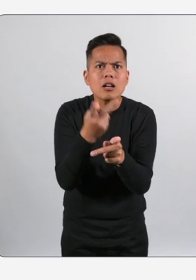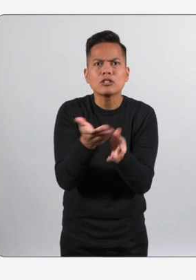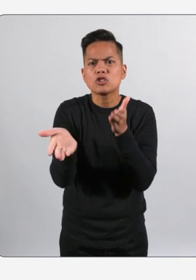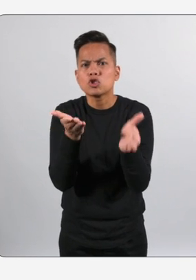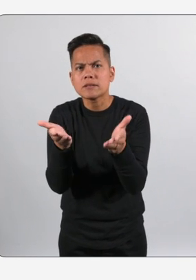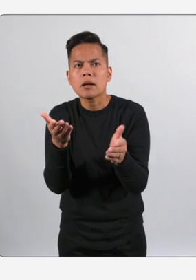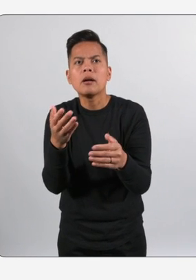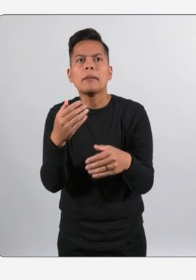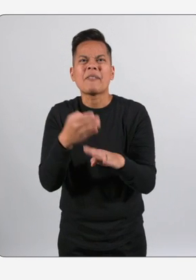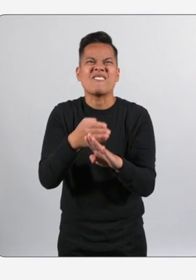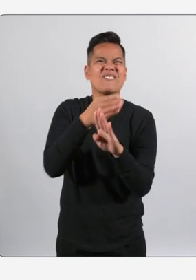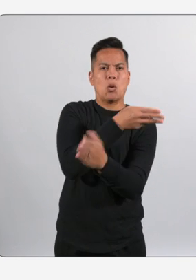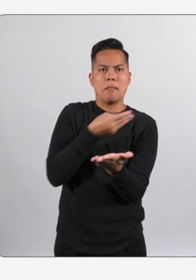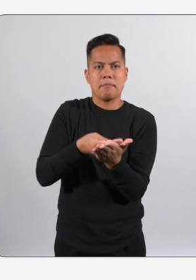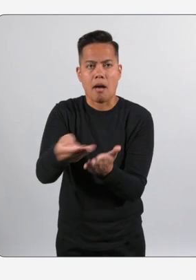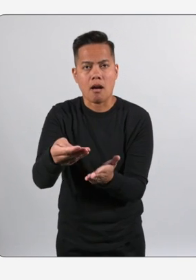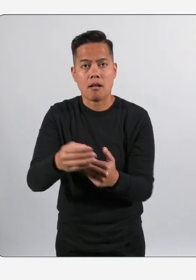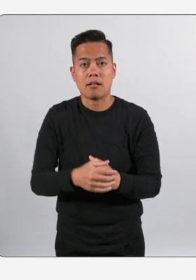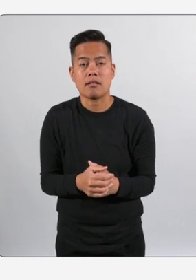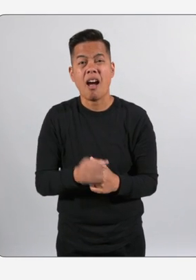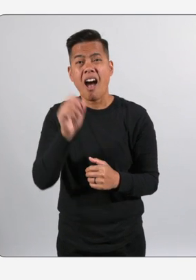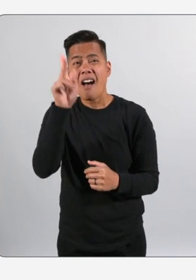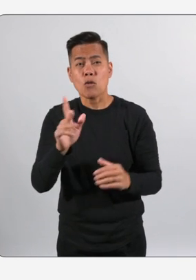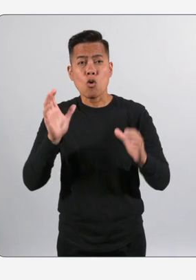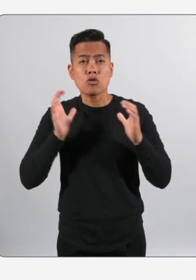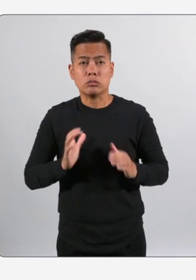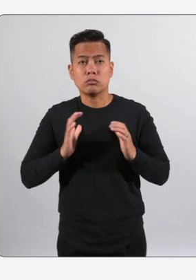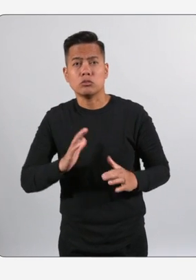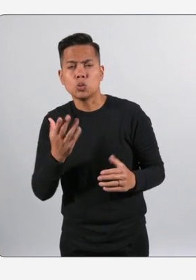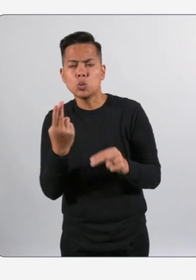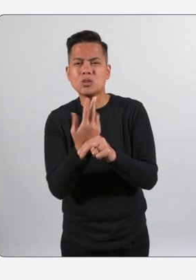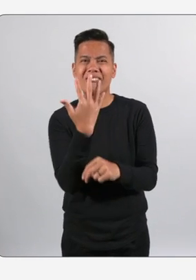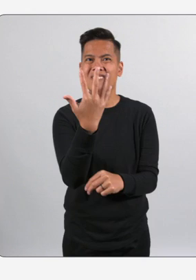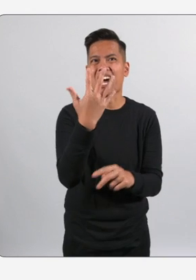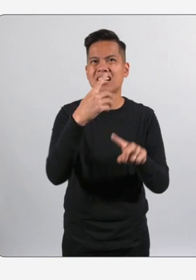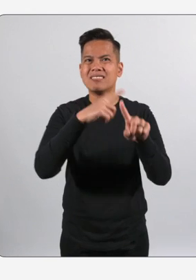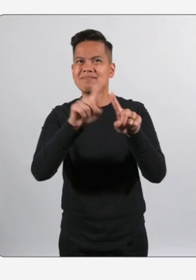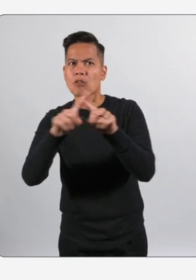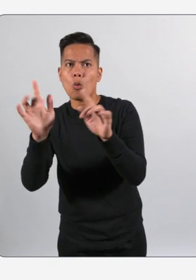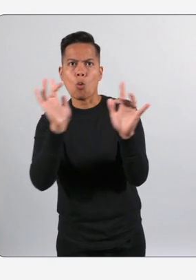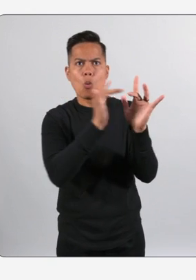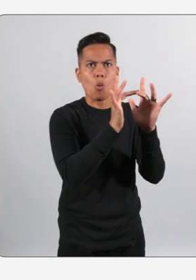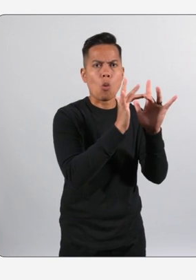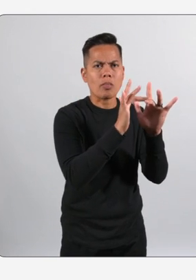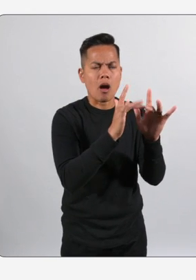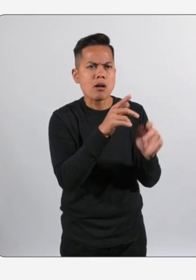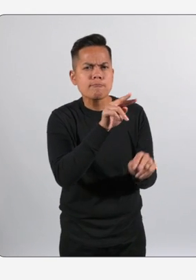More than half of consumers are using five or more online sources before they buy. Like Search, watching an online